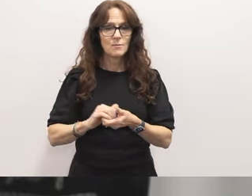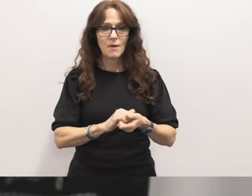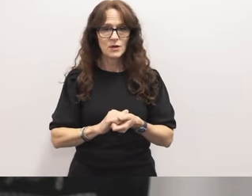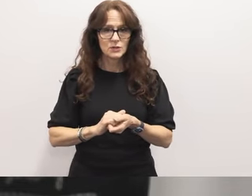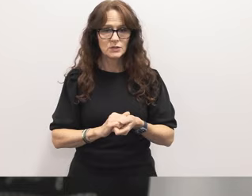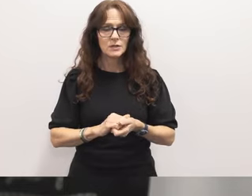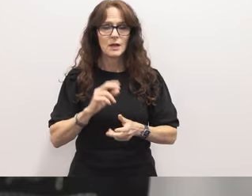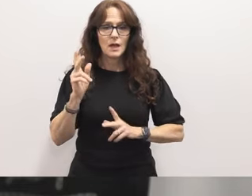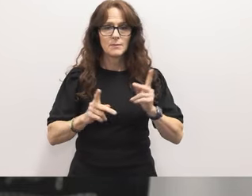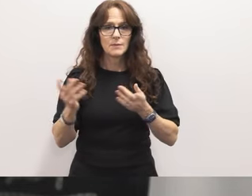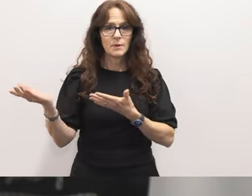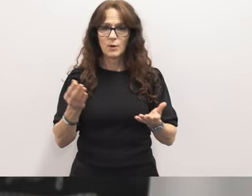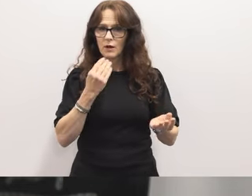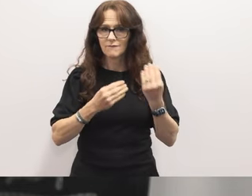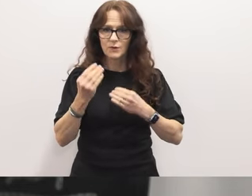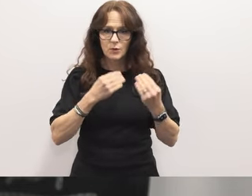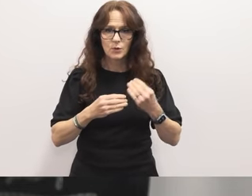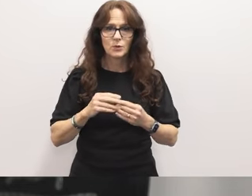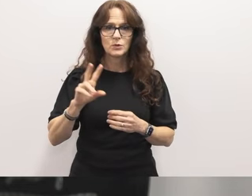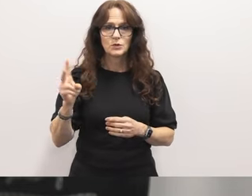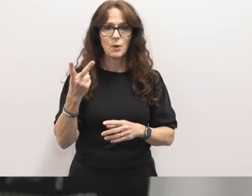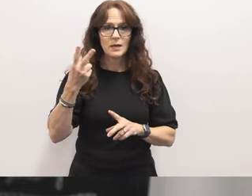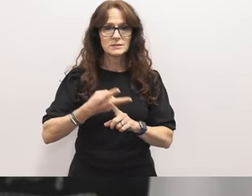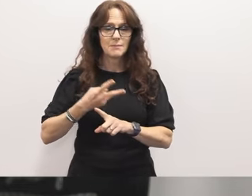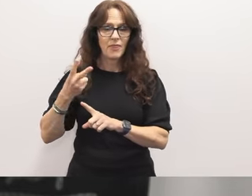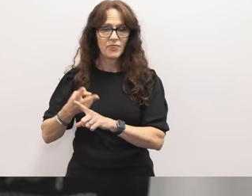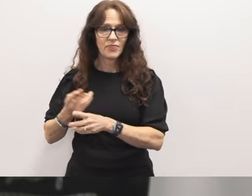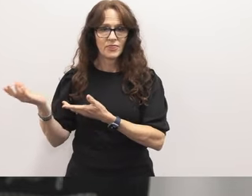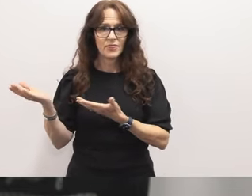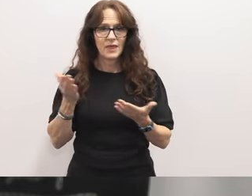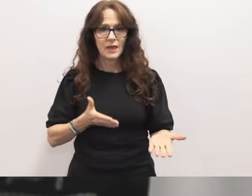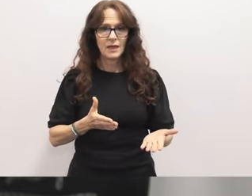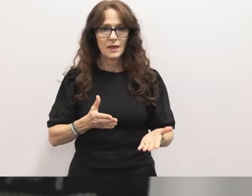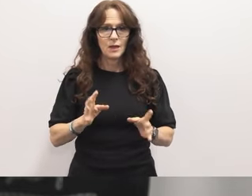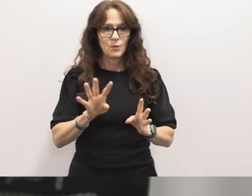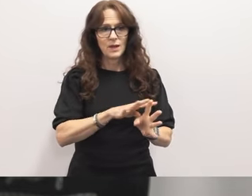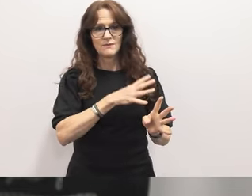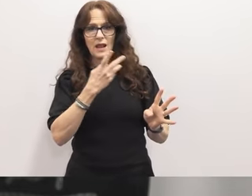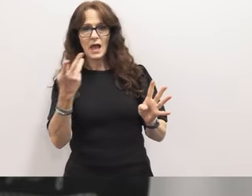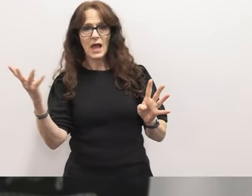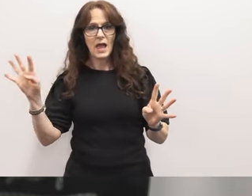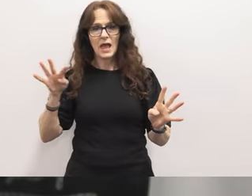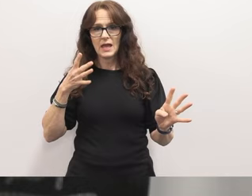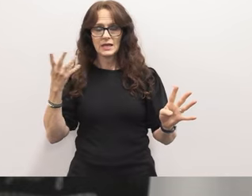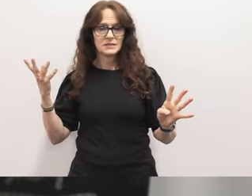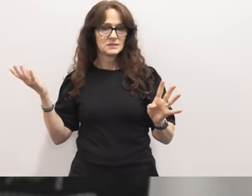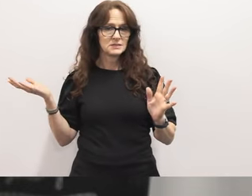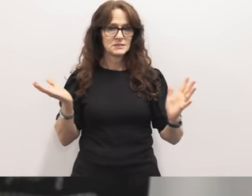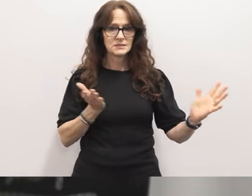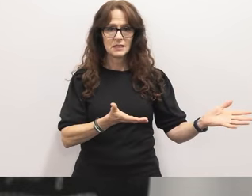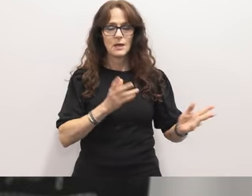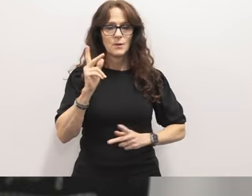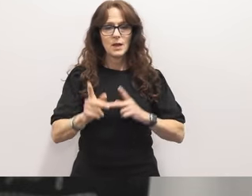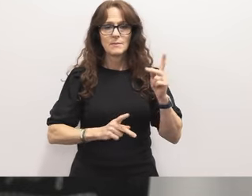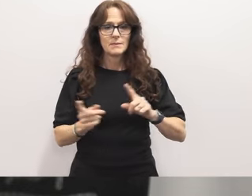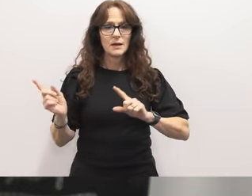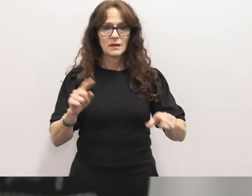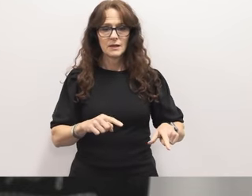People bring food to Lincoln twice a month. We have lines around the corner. We have people coming to give glasses,